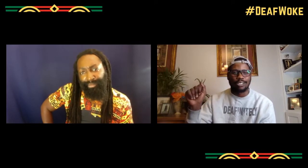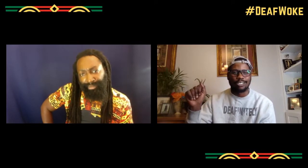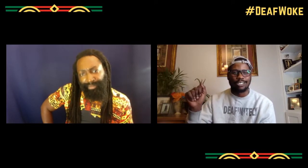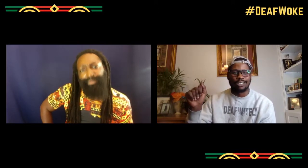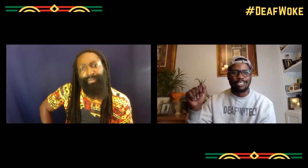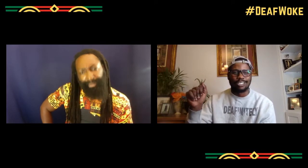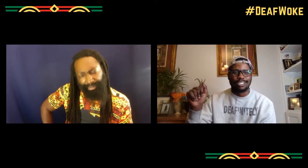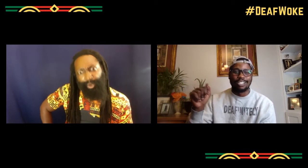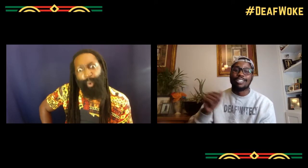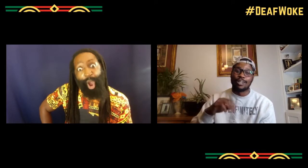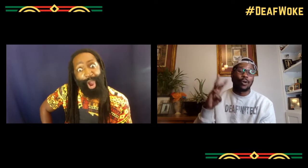I've worked with Waka Flocka.